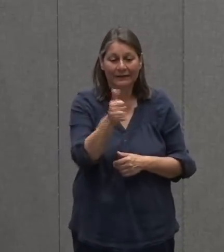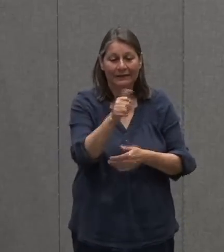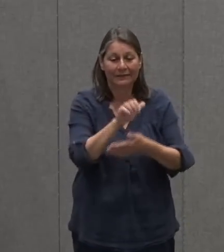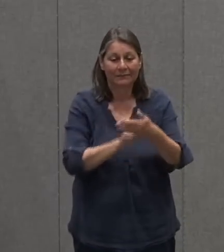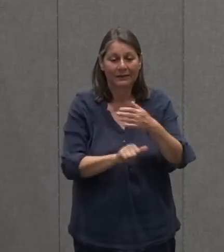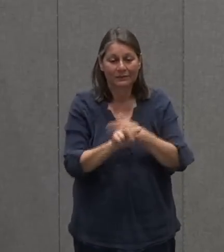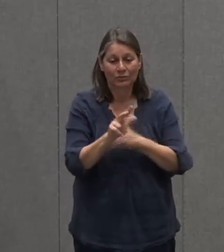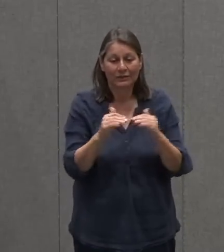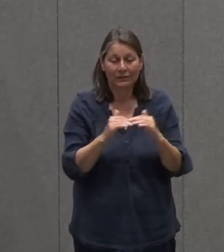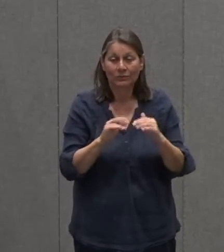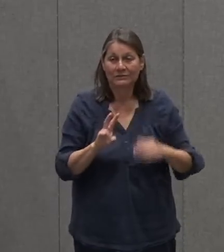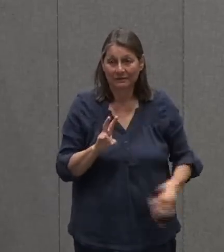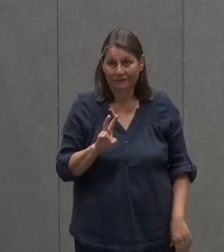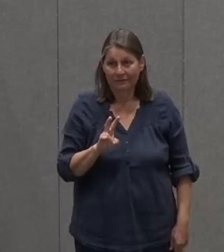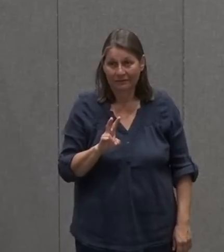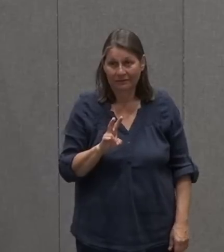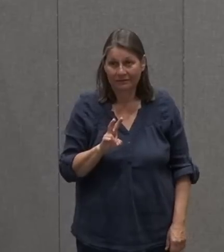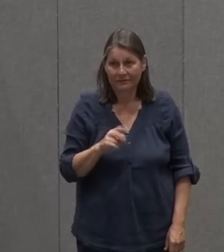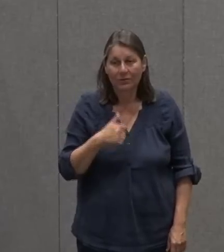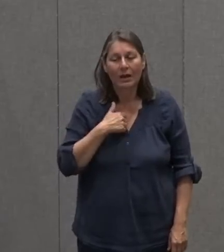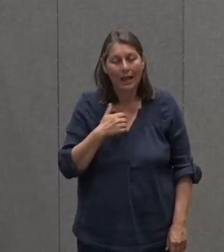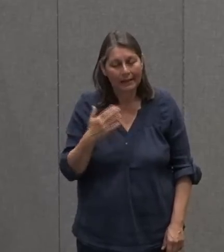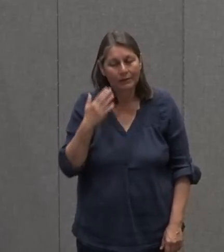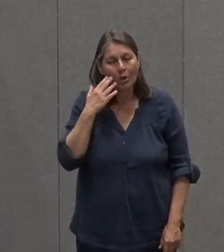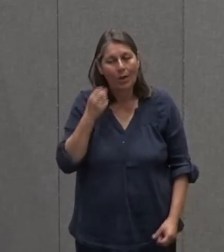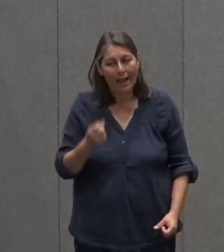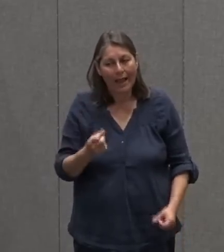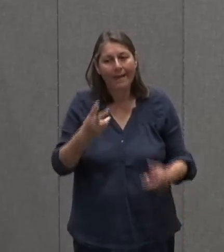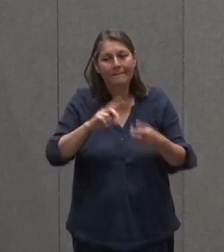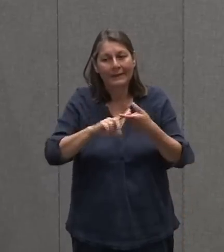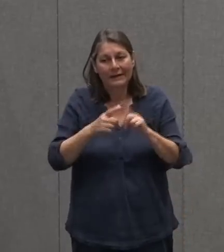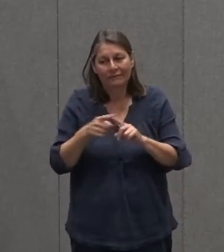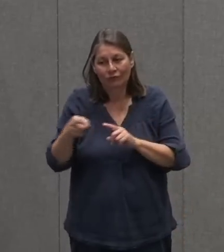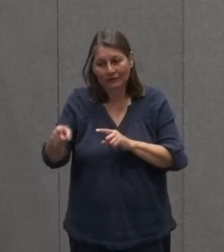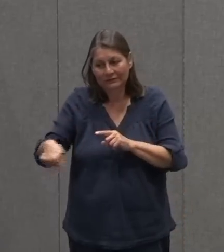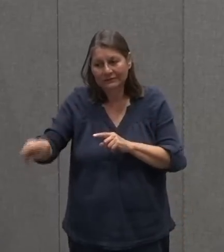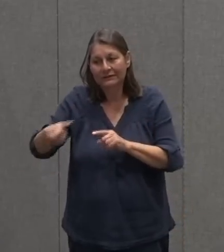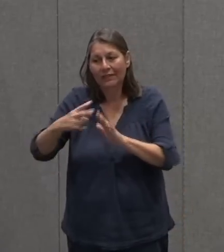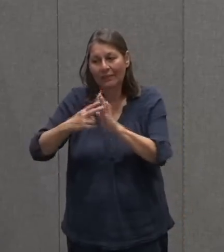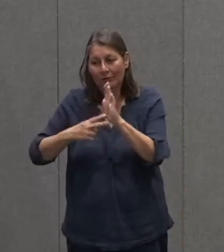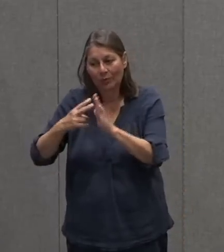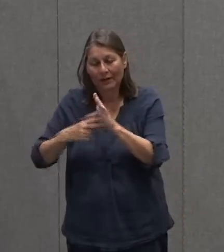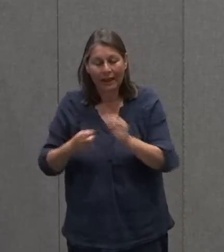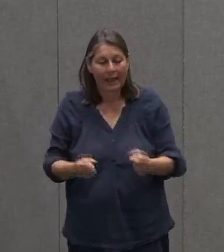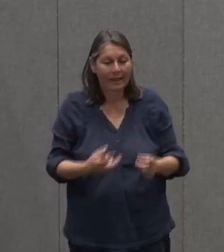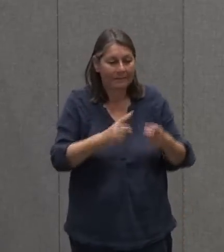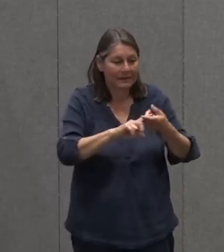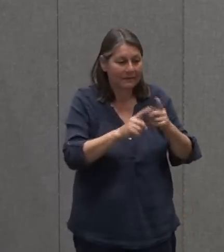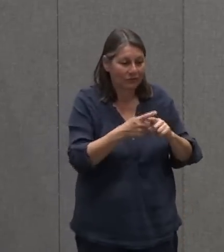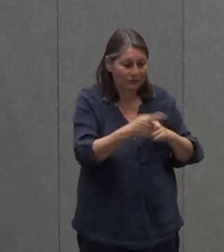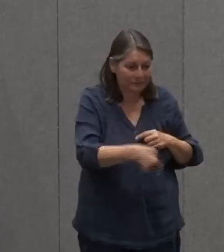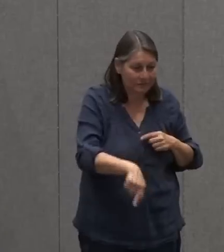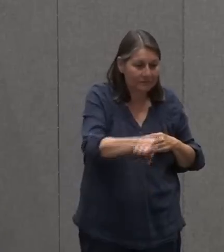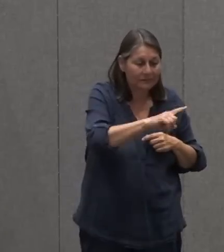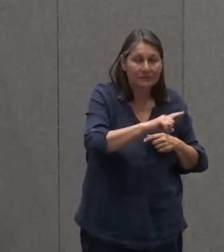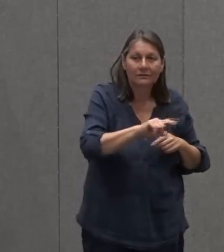So now, I kind of know how many friends I have there that are reading and how many friends that are playing board games.